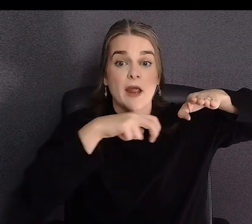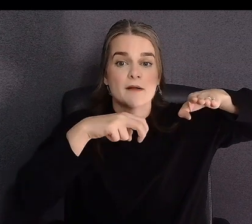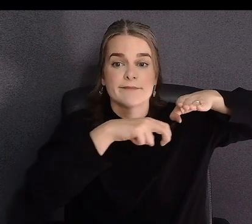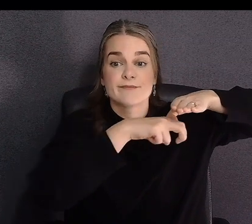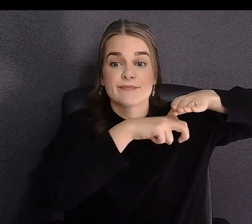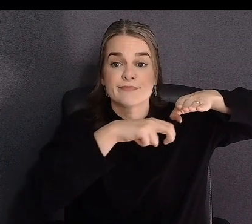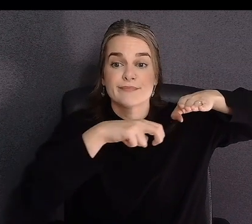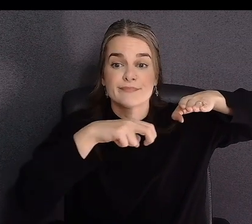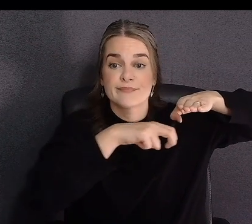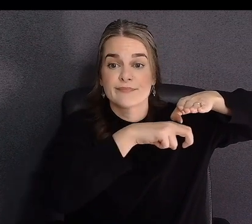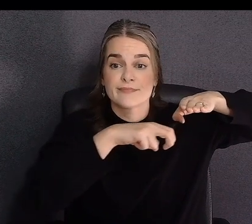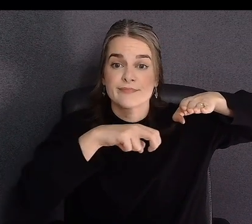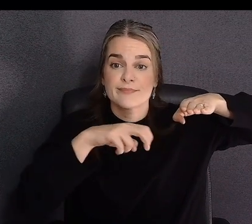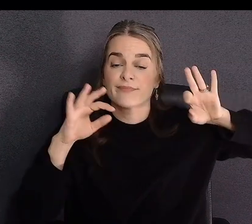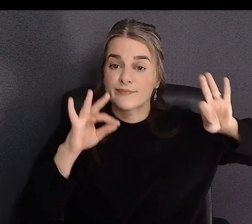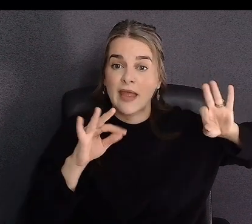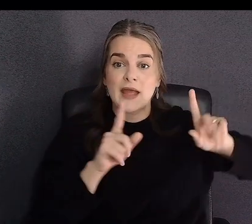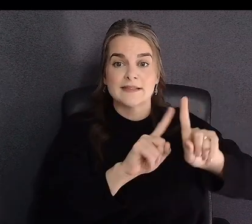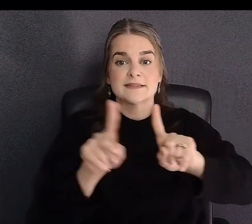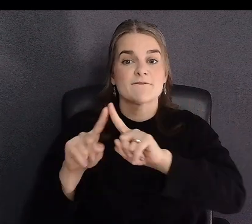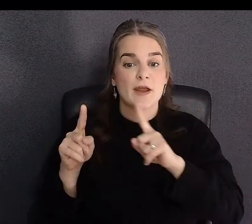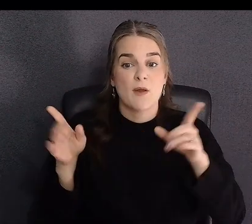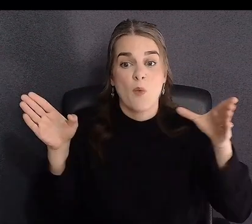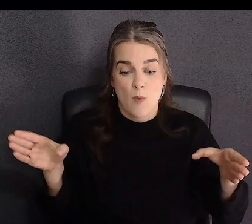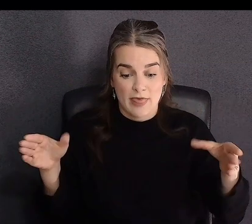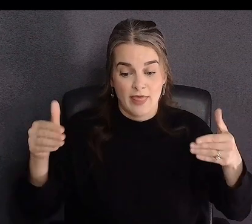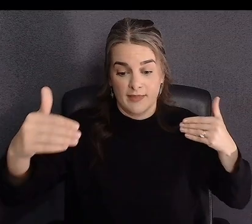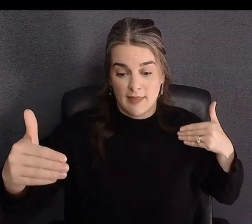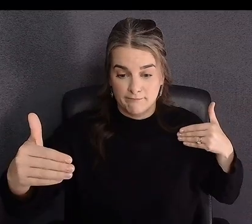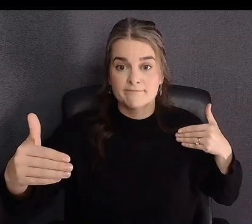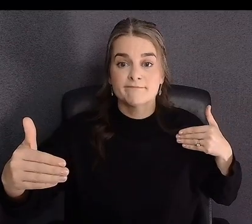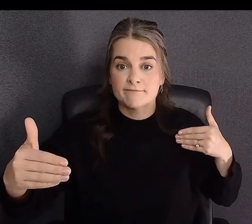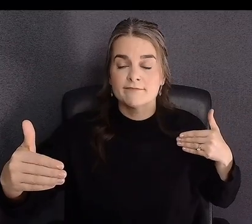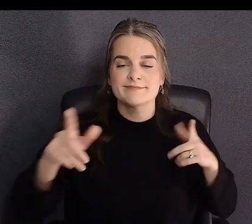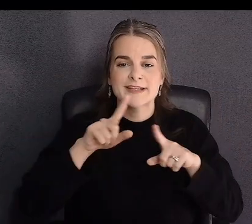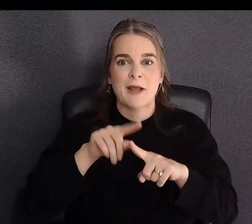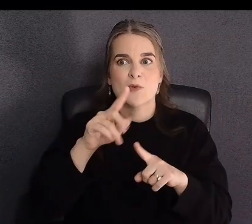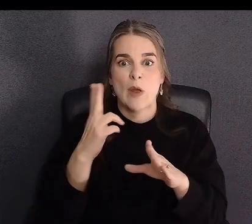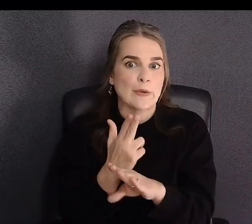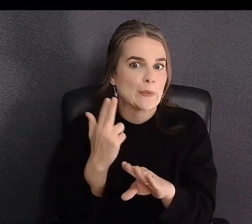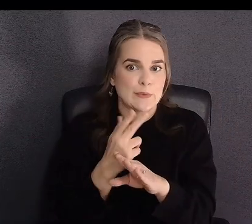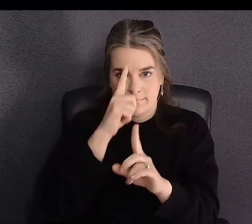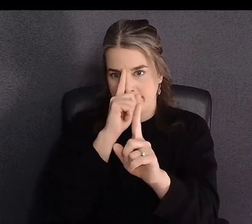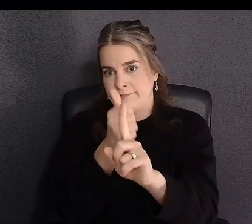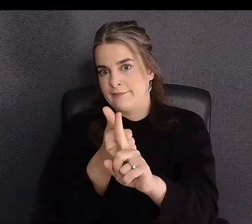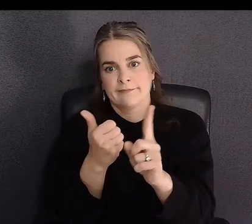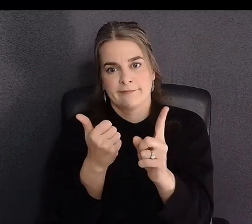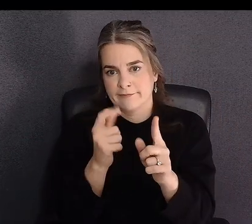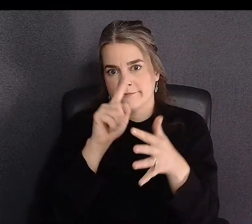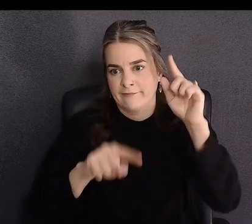And they come in different widths and different lengths. So depending on what you're using it for, there's all different kinds.